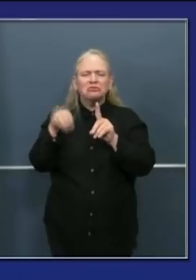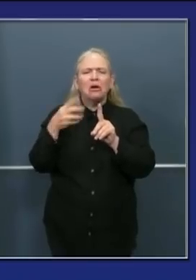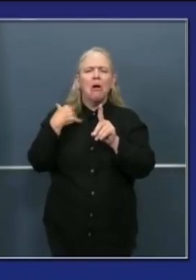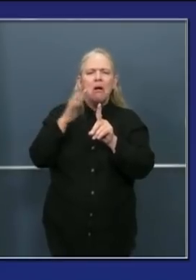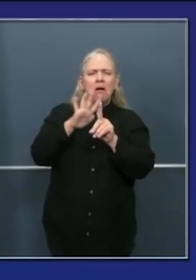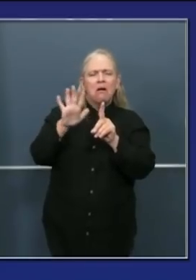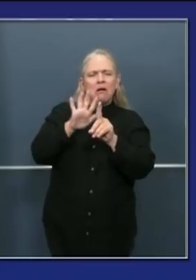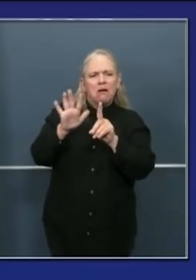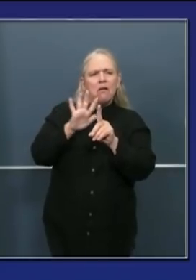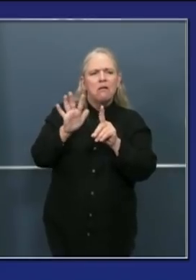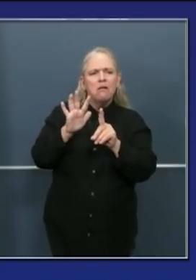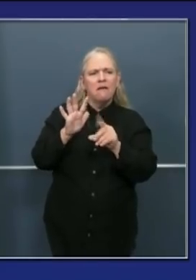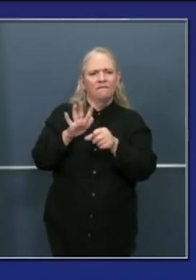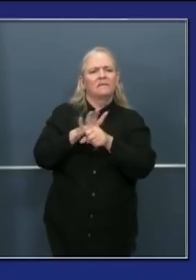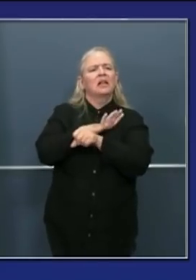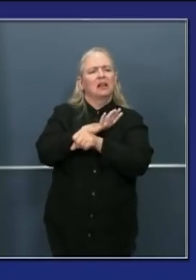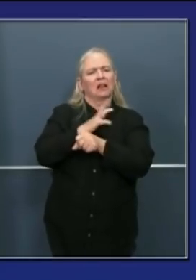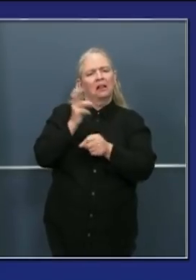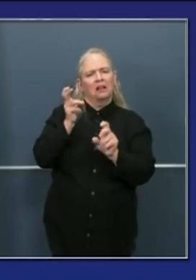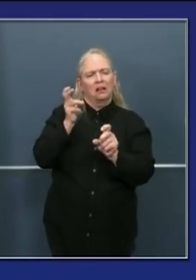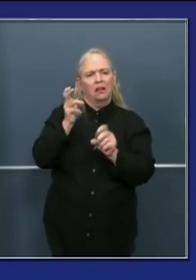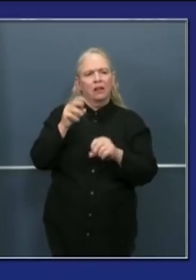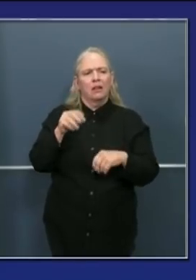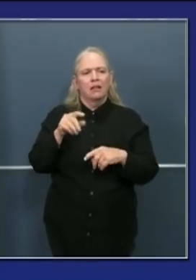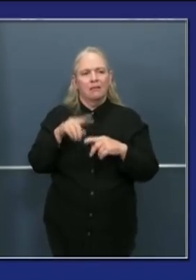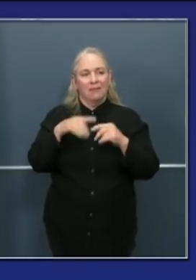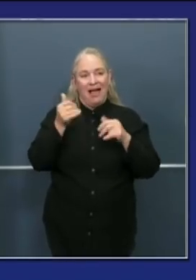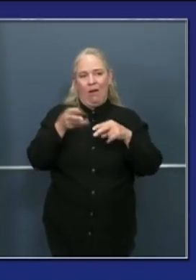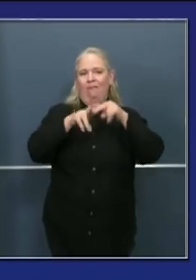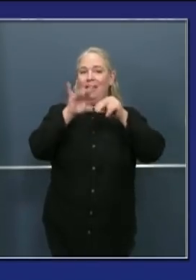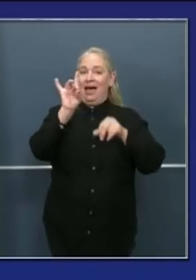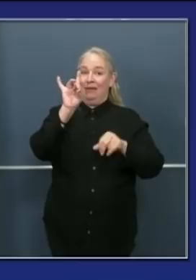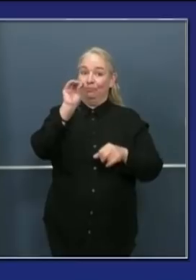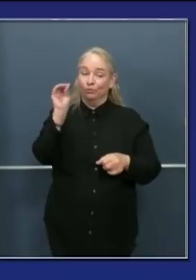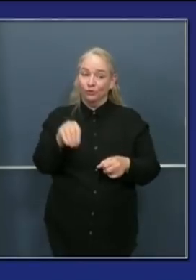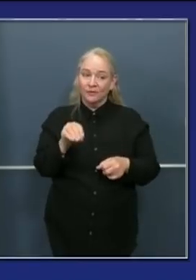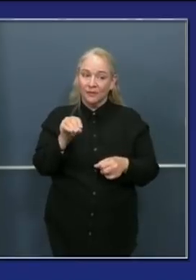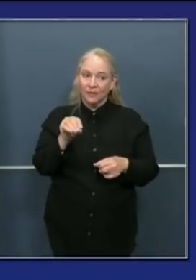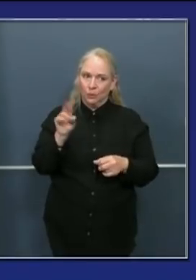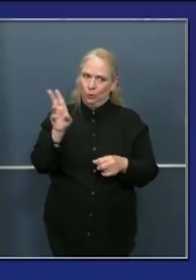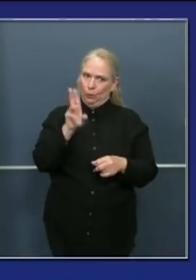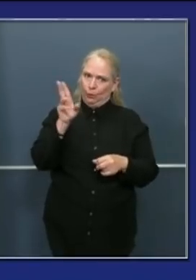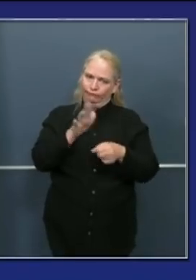THAT NUMBER HAS BEEN FLUCTUATING OVER A MONTH AGO AROUND 6% AND WE'VE BEEN